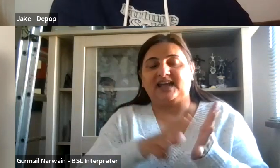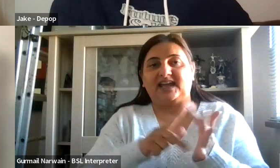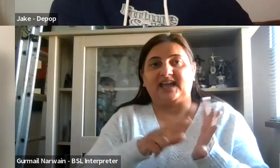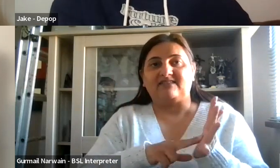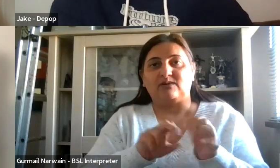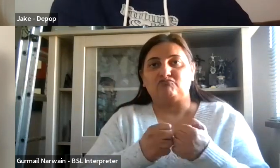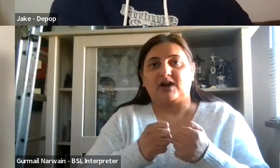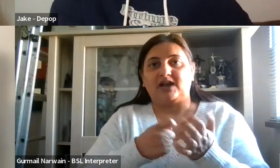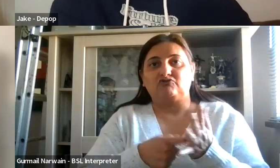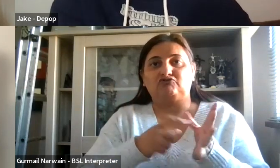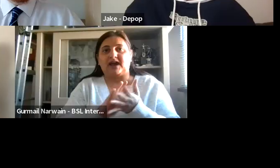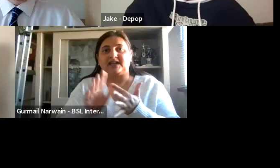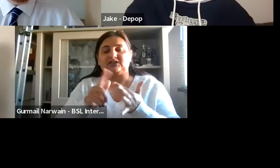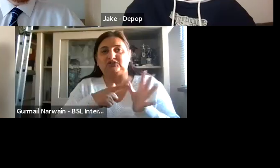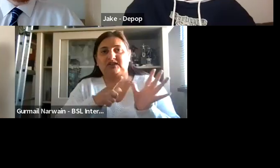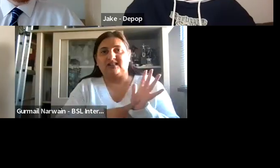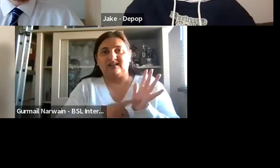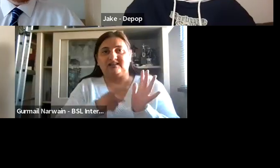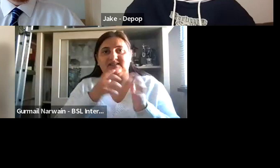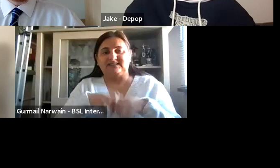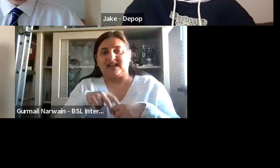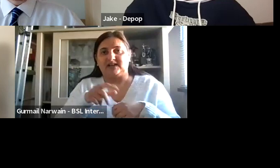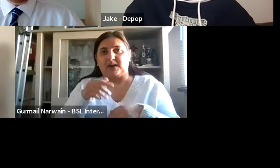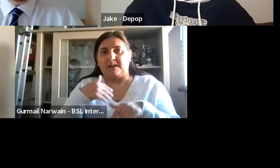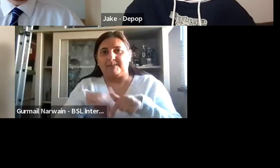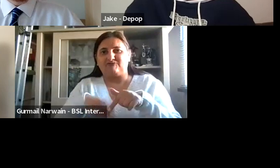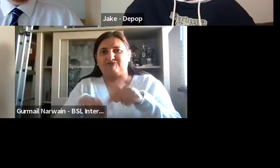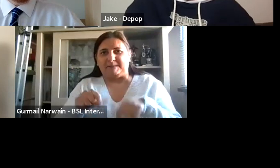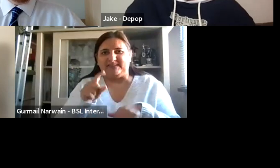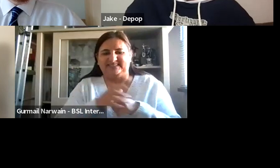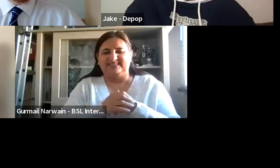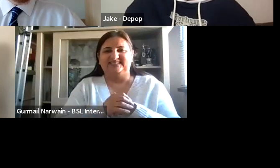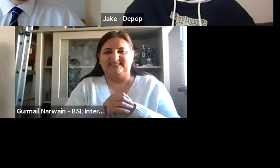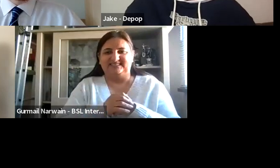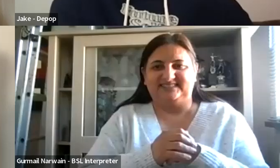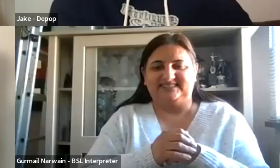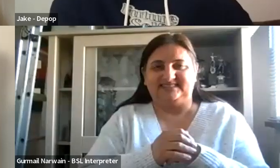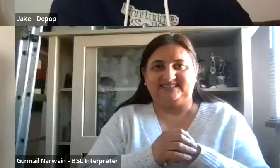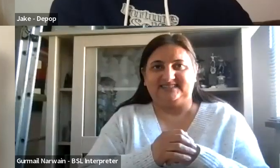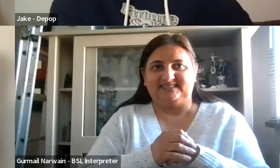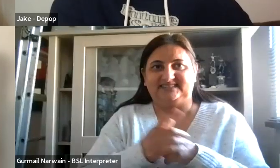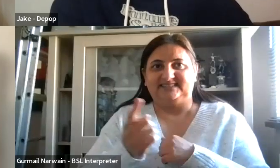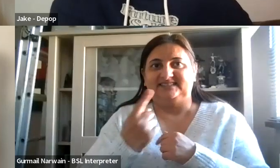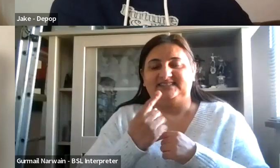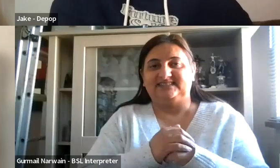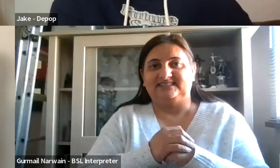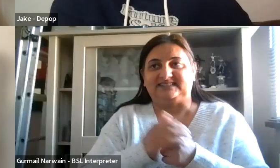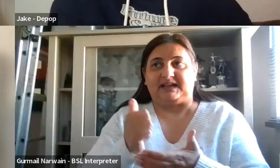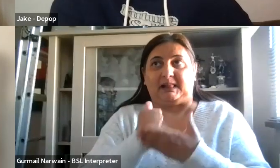Rachel, who was doing our tech in the backgrounds, and who came on to give me a hand with some of those.